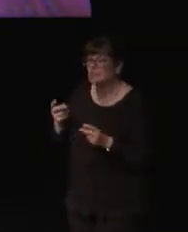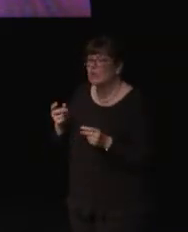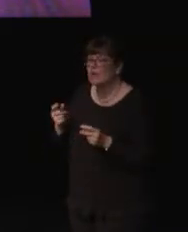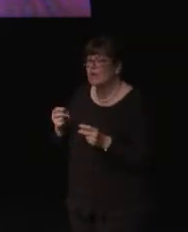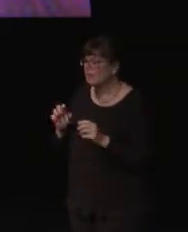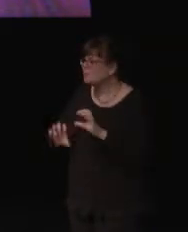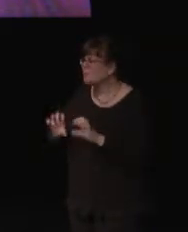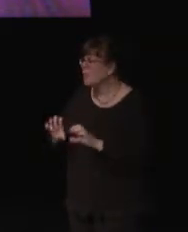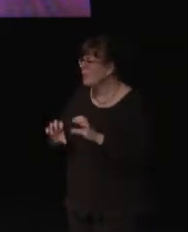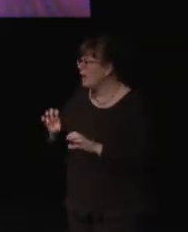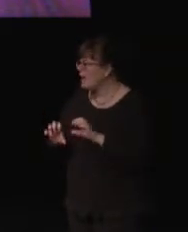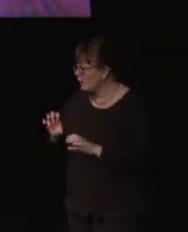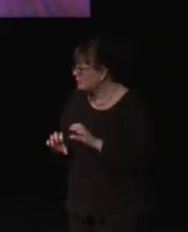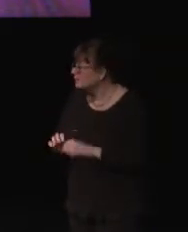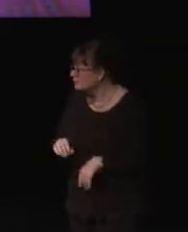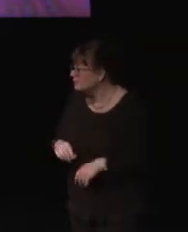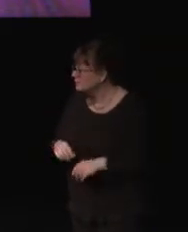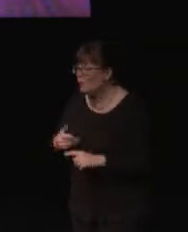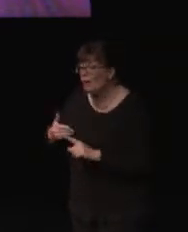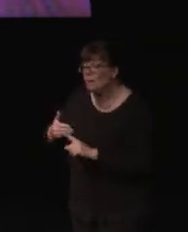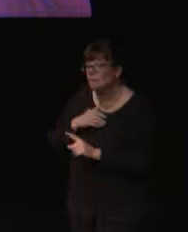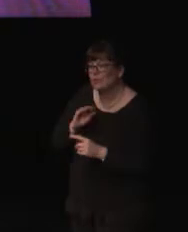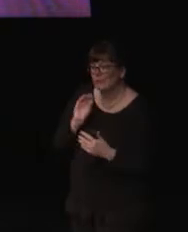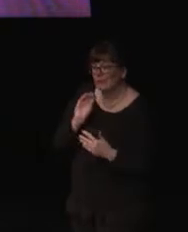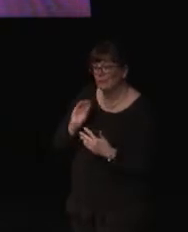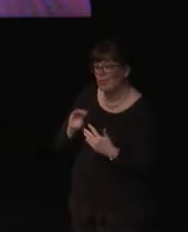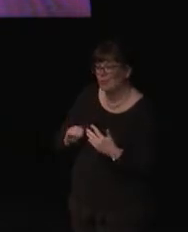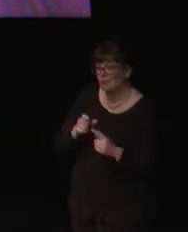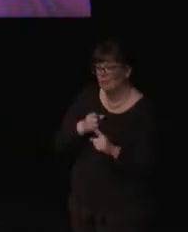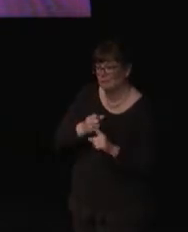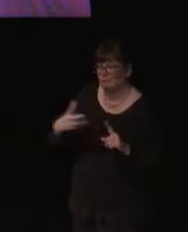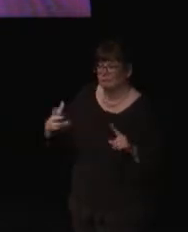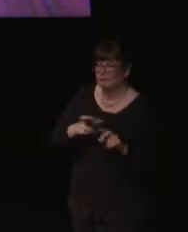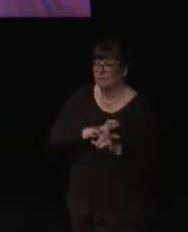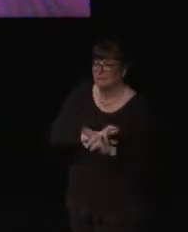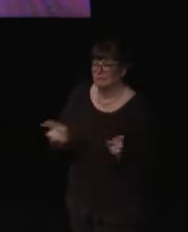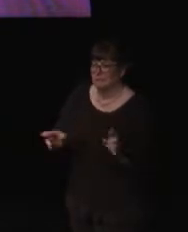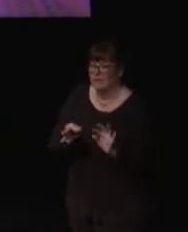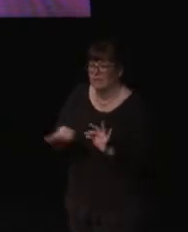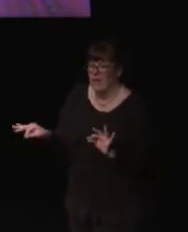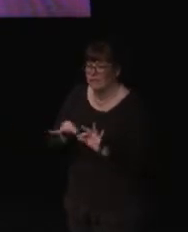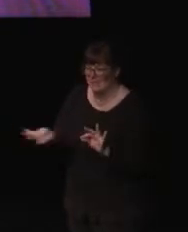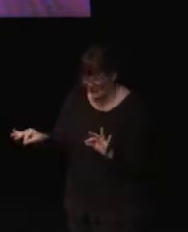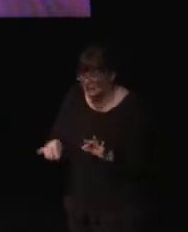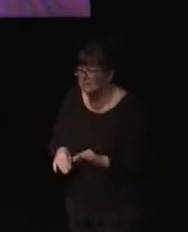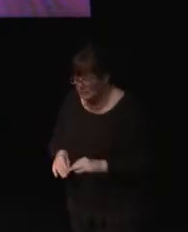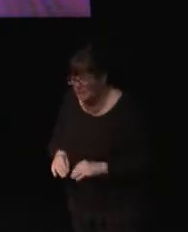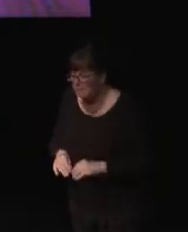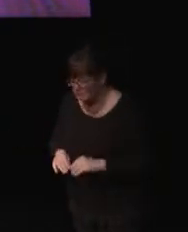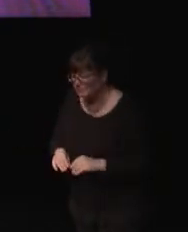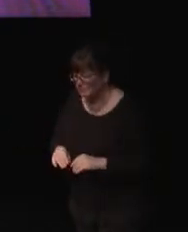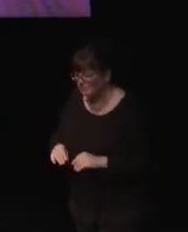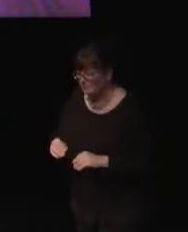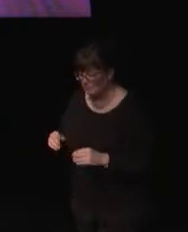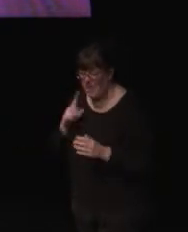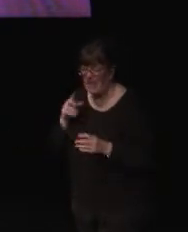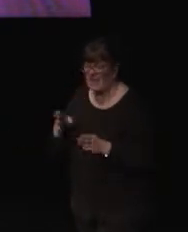or otherwise, having pre-populated phrases, or other visual kind of chat experiences that allow users to communicate a lot faster